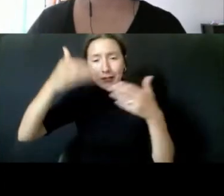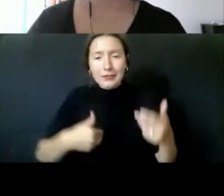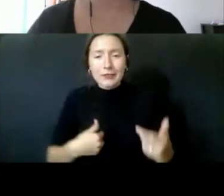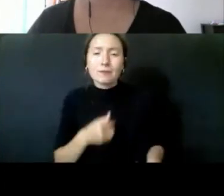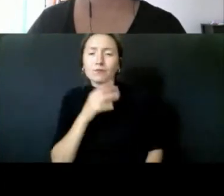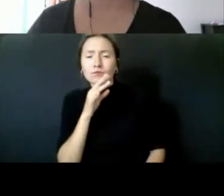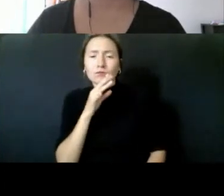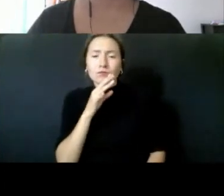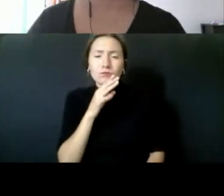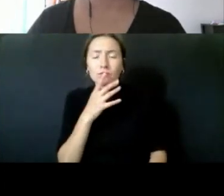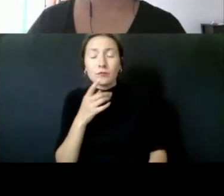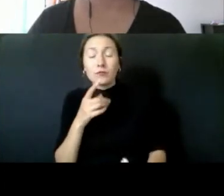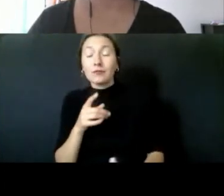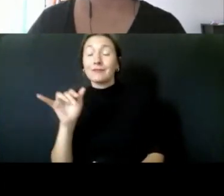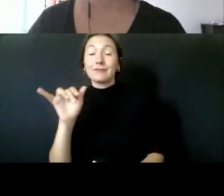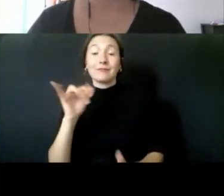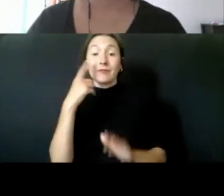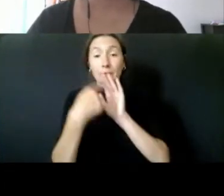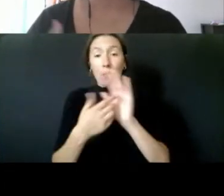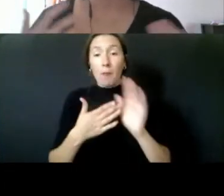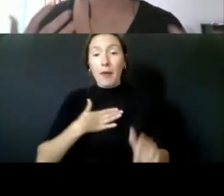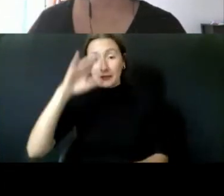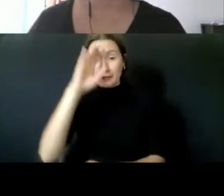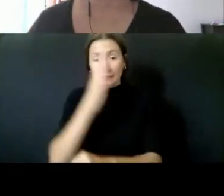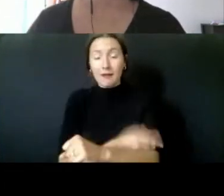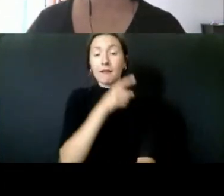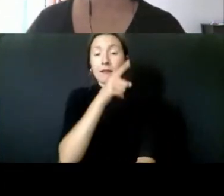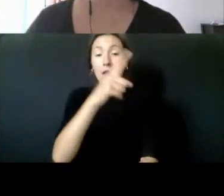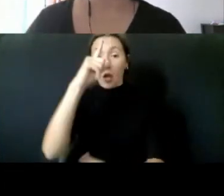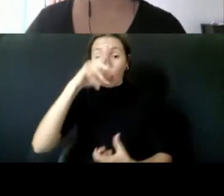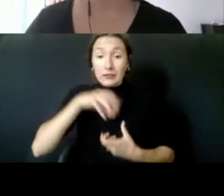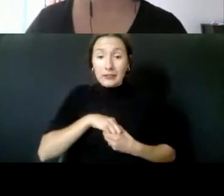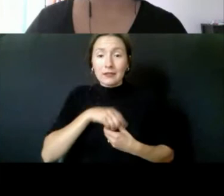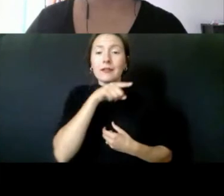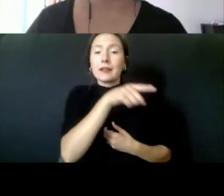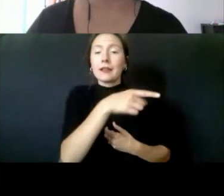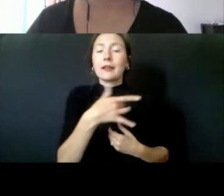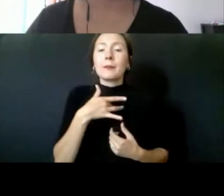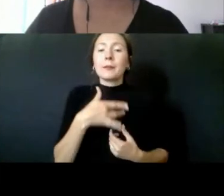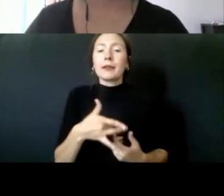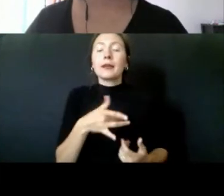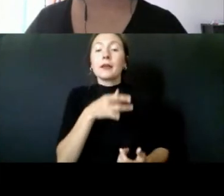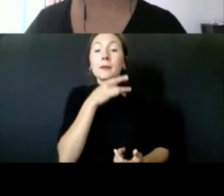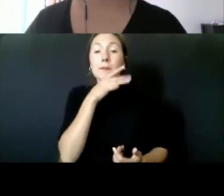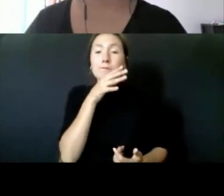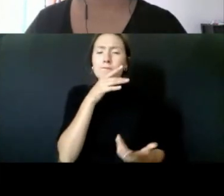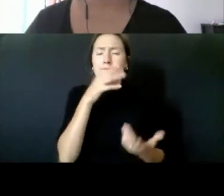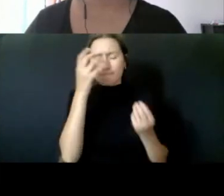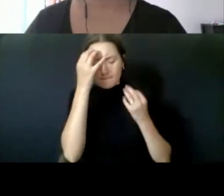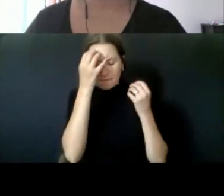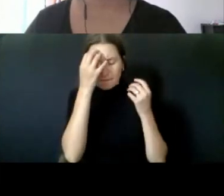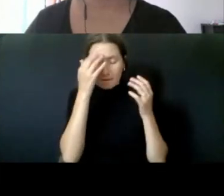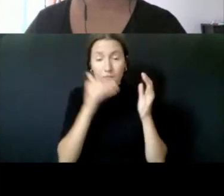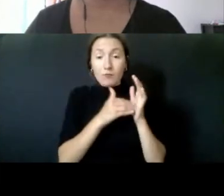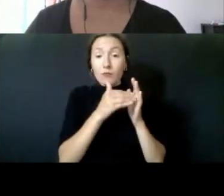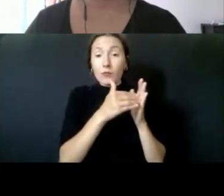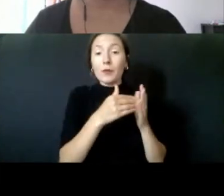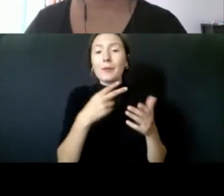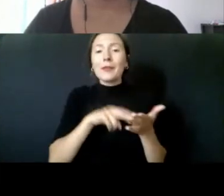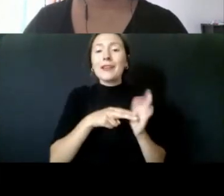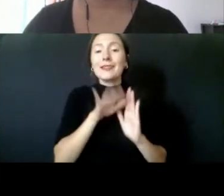and he likes to use this when he's dictating his papers if i press the windows key and the letter h